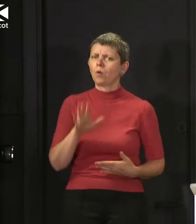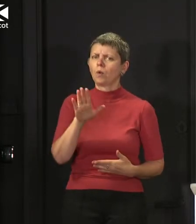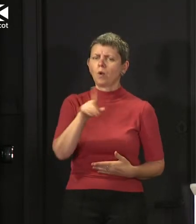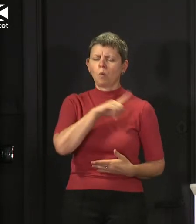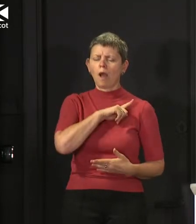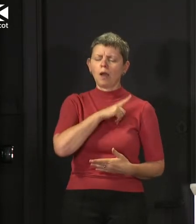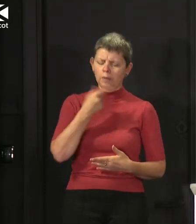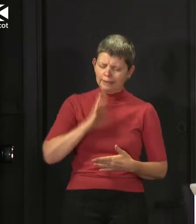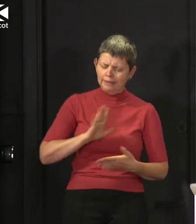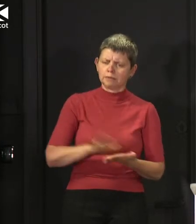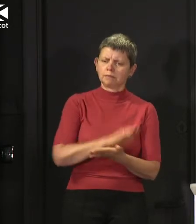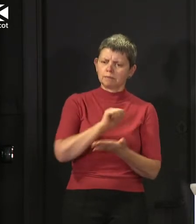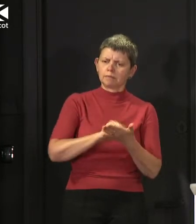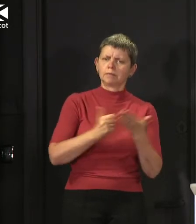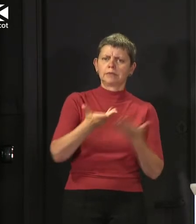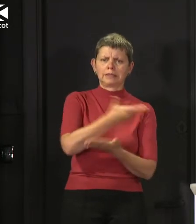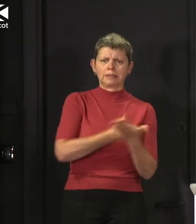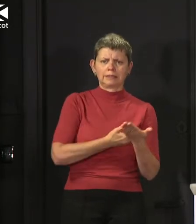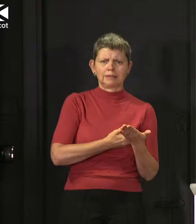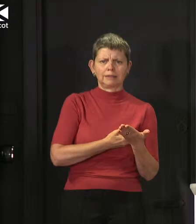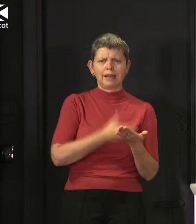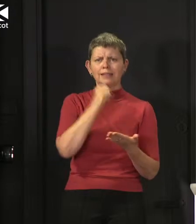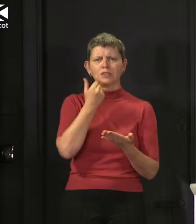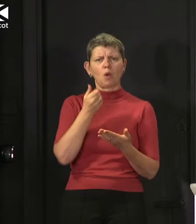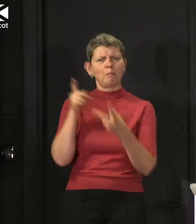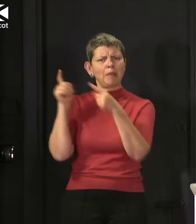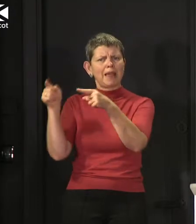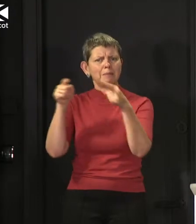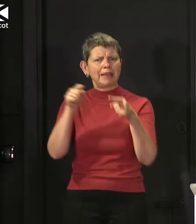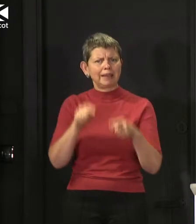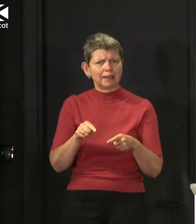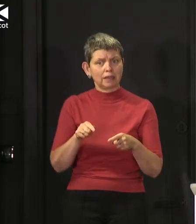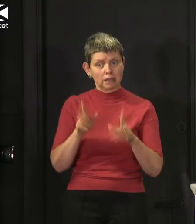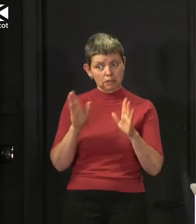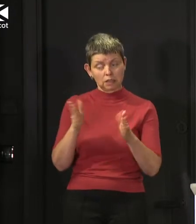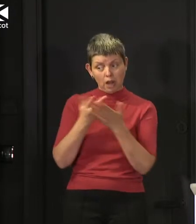in clusters here, it is not about blaming people. It's taking a rational, hard look